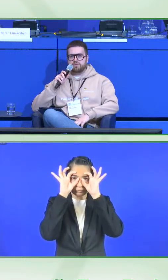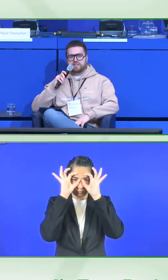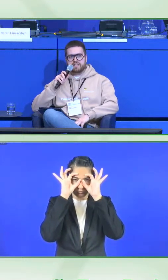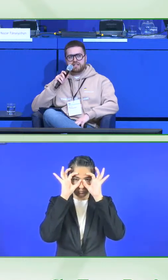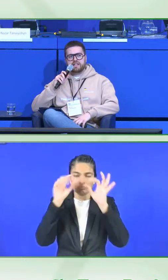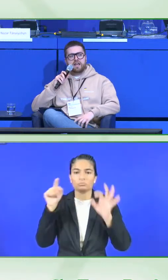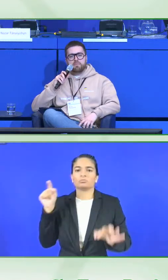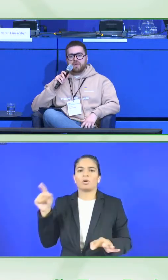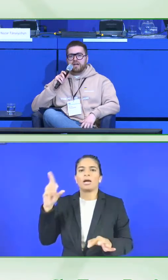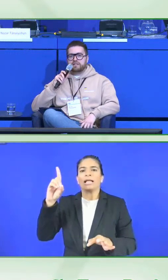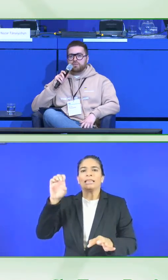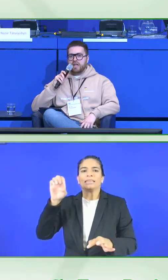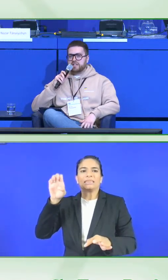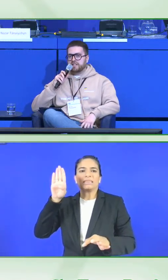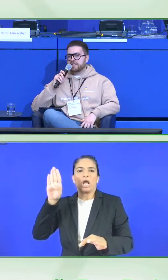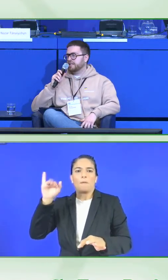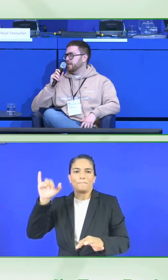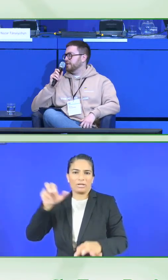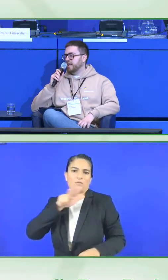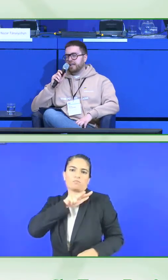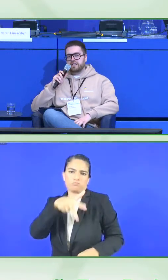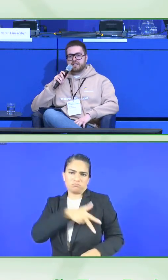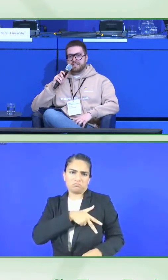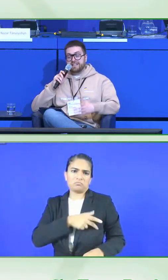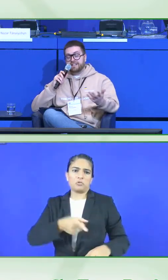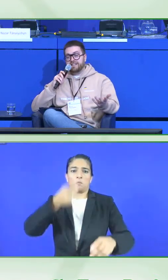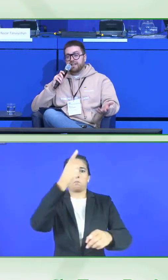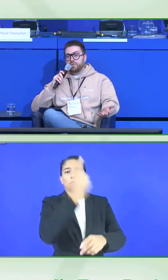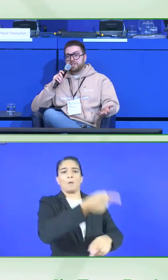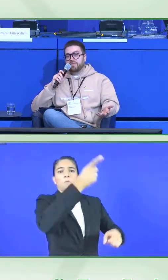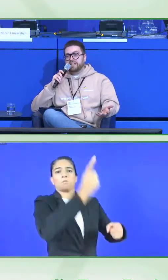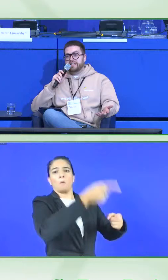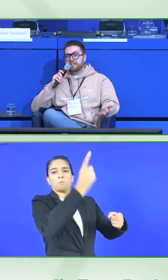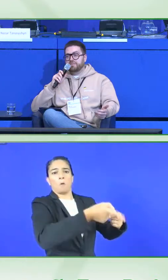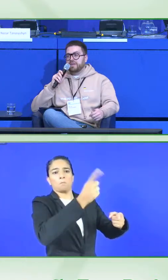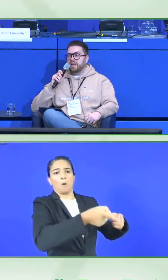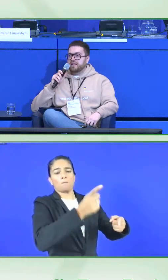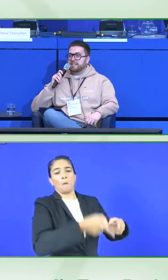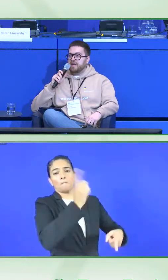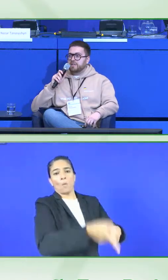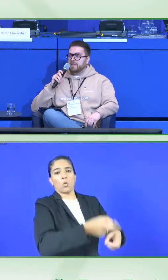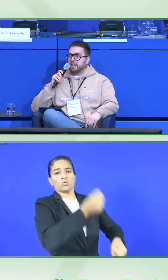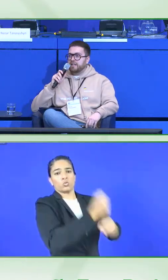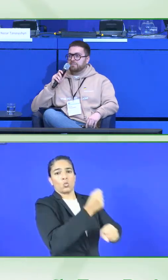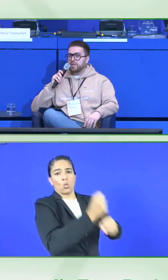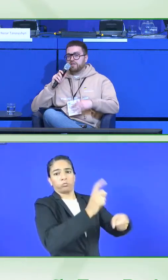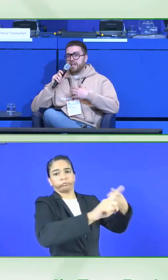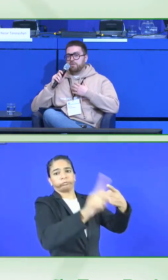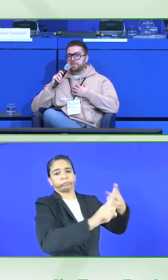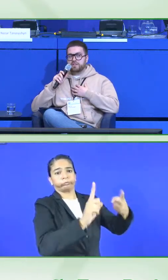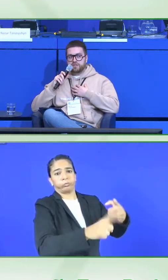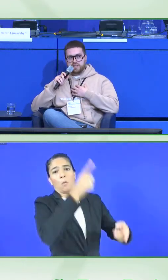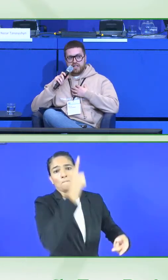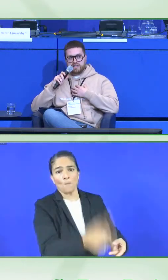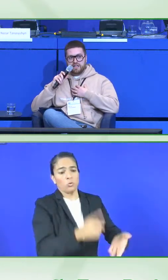Approximately there are 900 every day between January 2019, and made 2023.